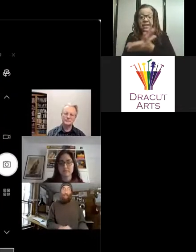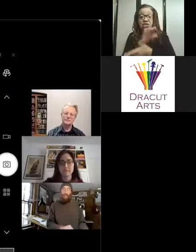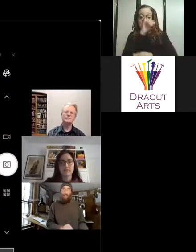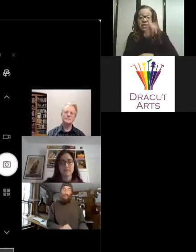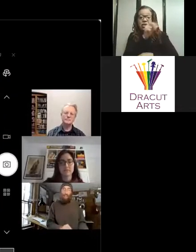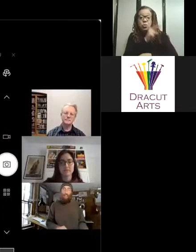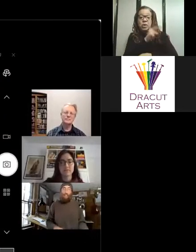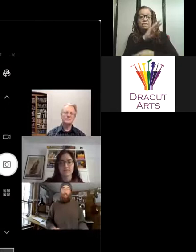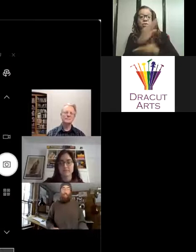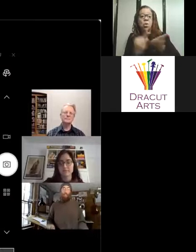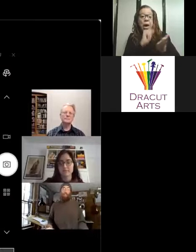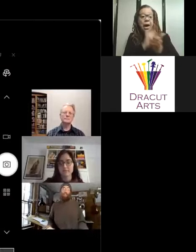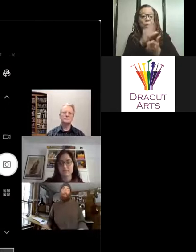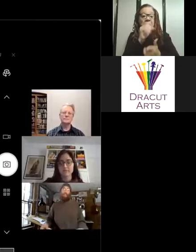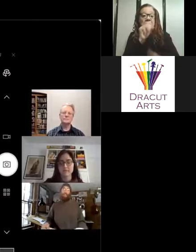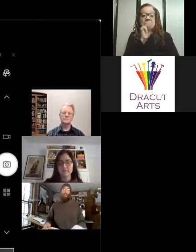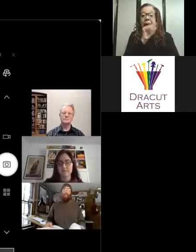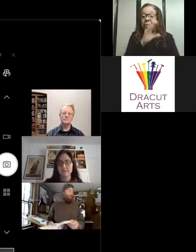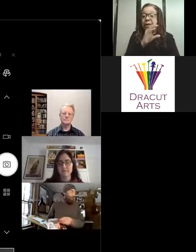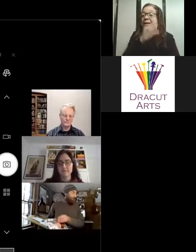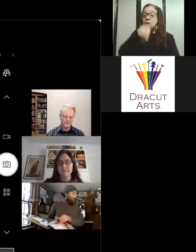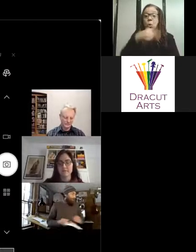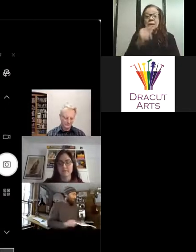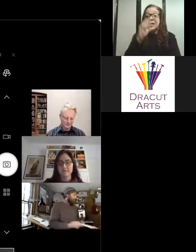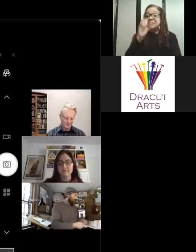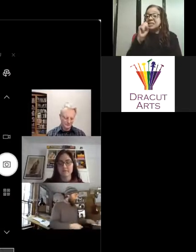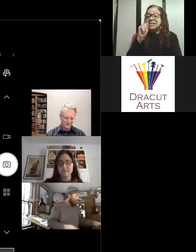and trying to get at the Civil War history there. That's 2006, right.